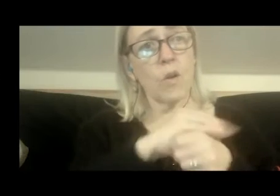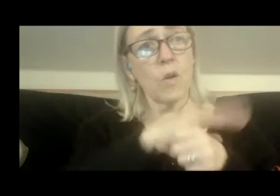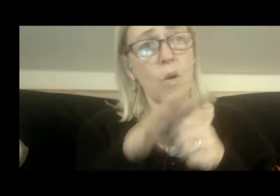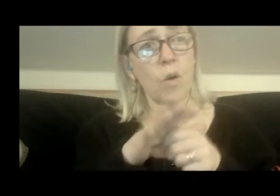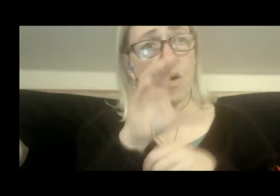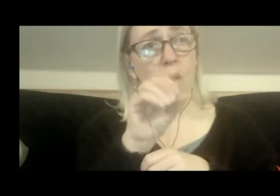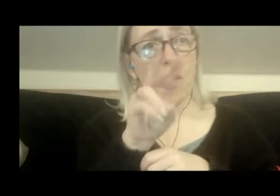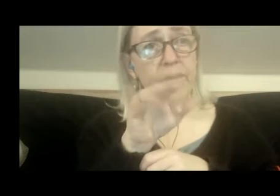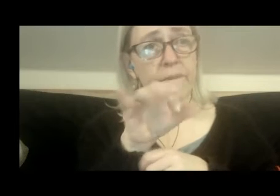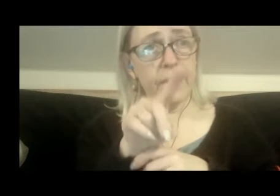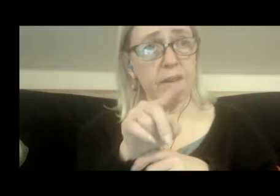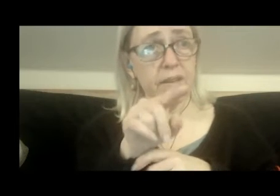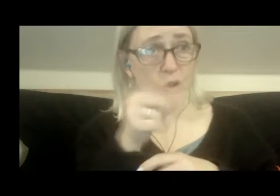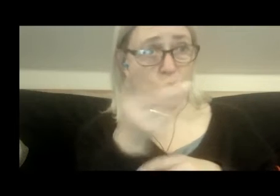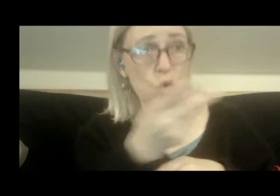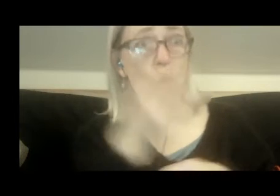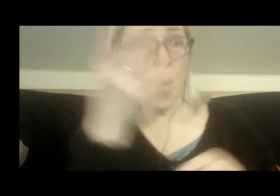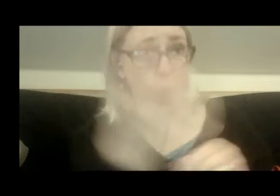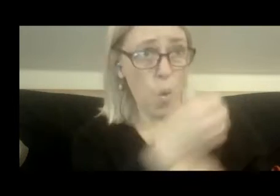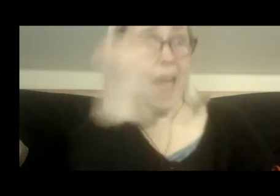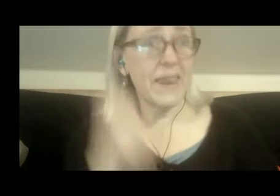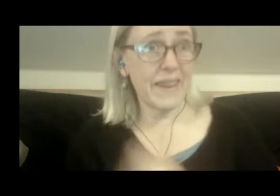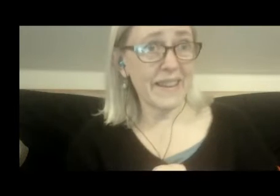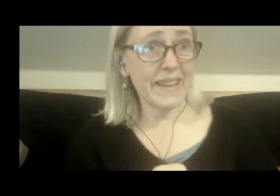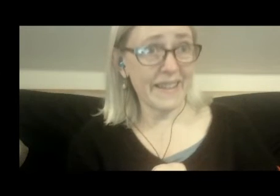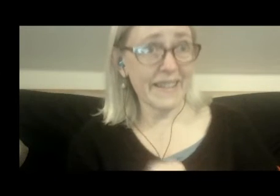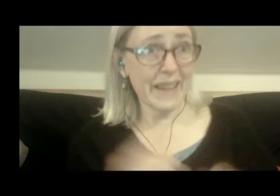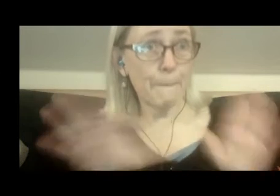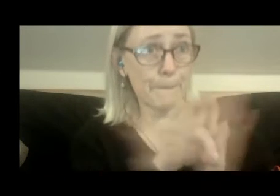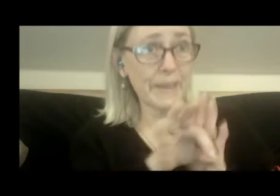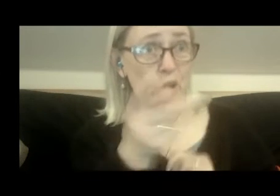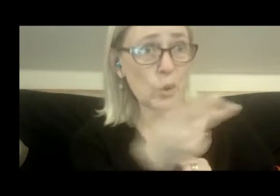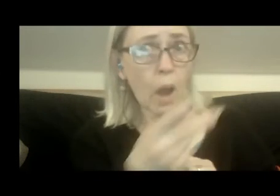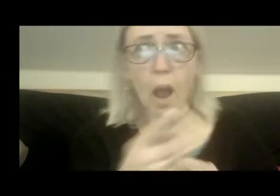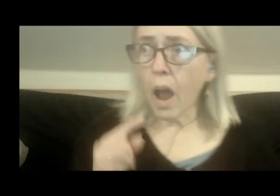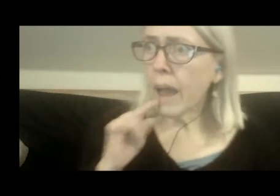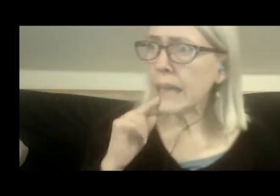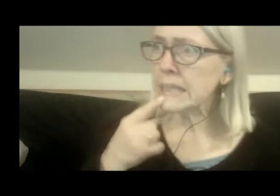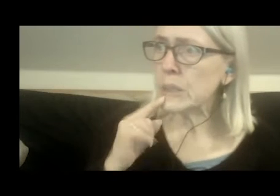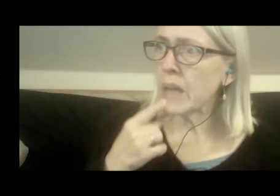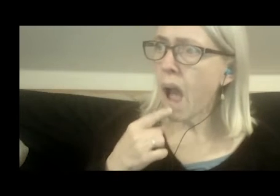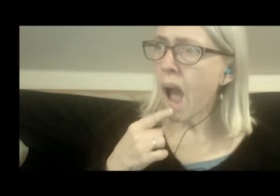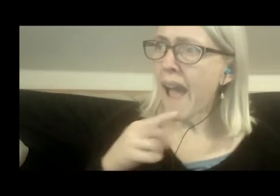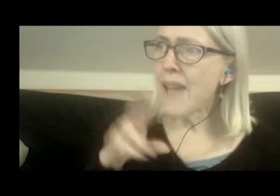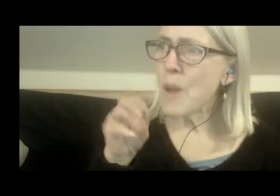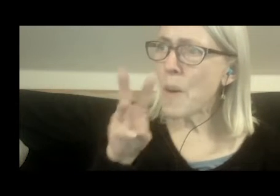Seriously? No way! Thank you! Yeah, thank you! That's awesome!